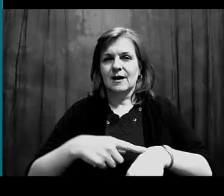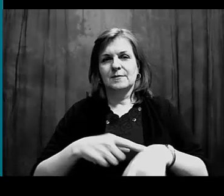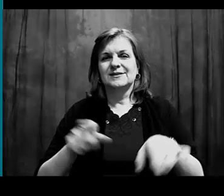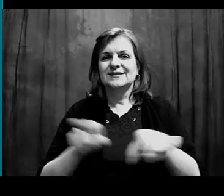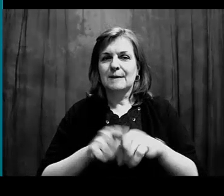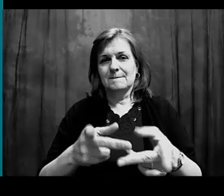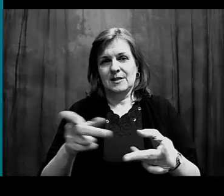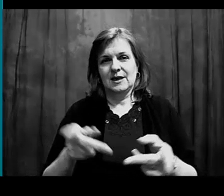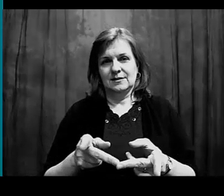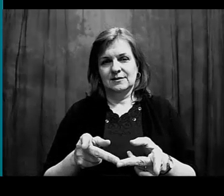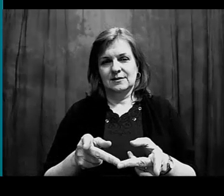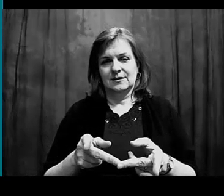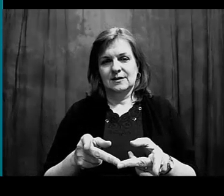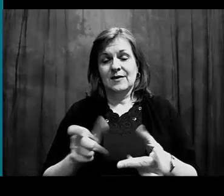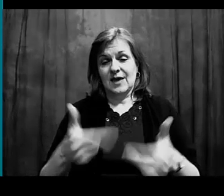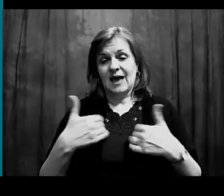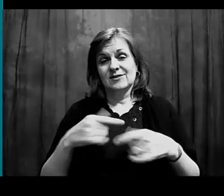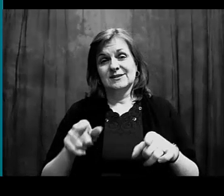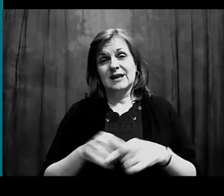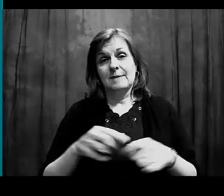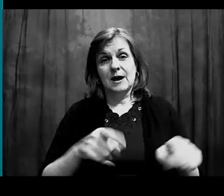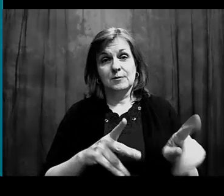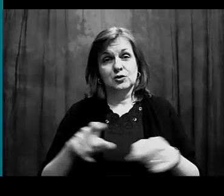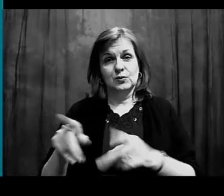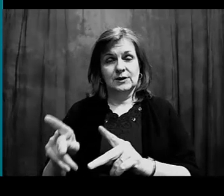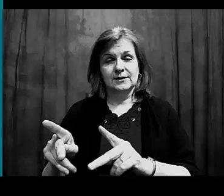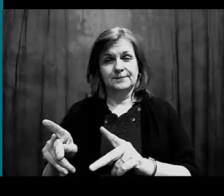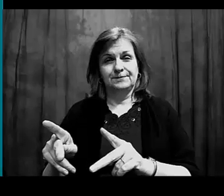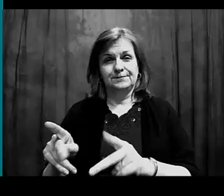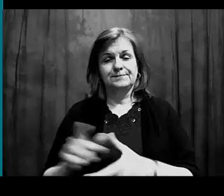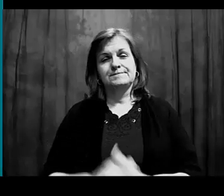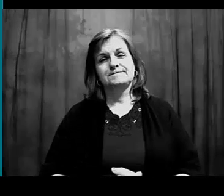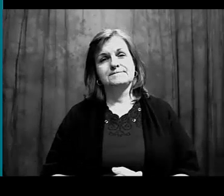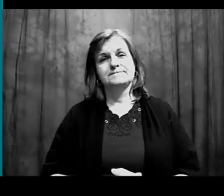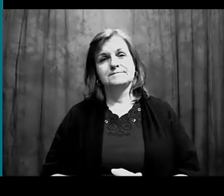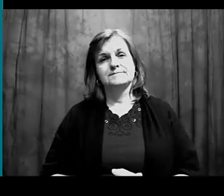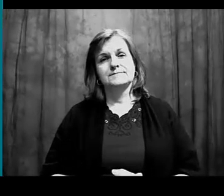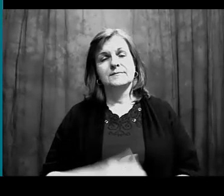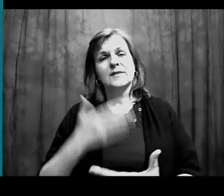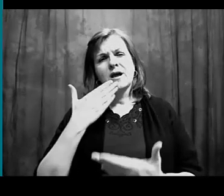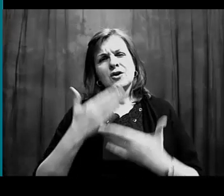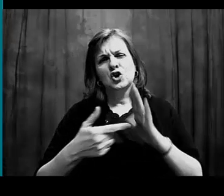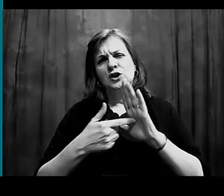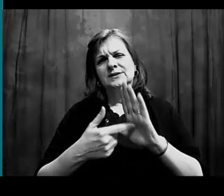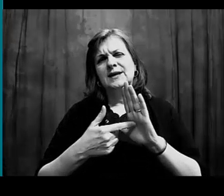if they were the same place at the same time and had the same opportunities